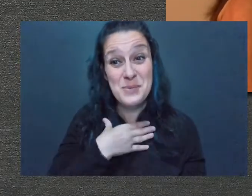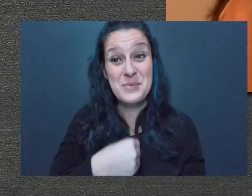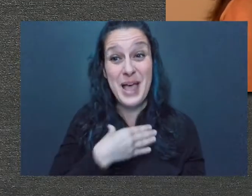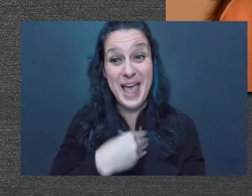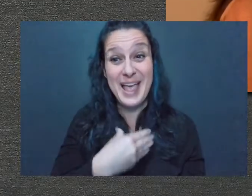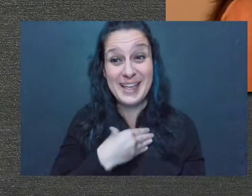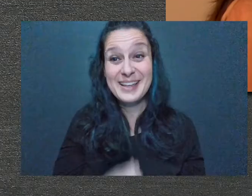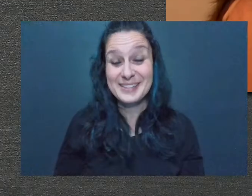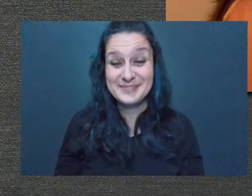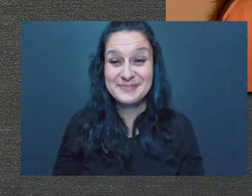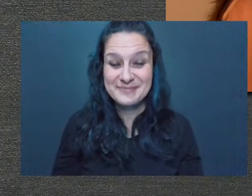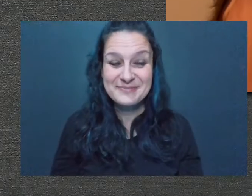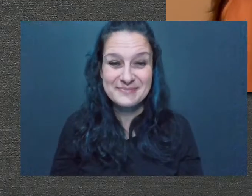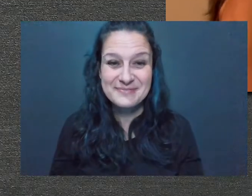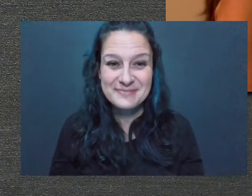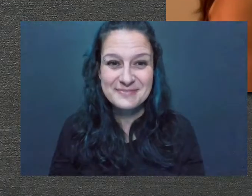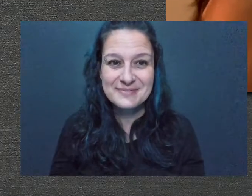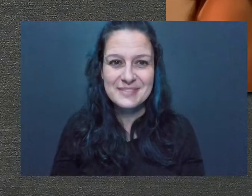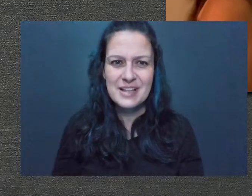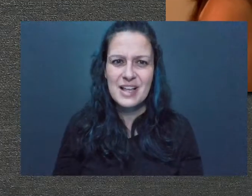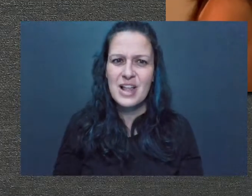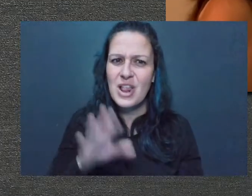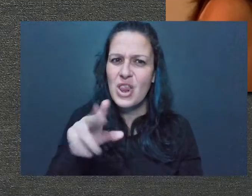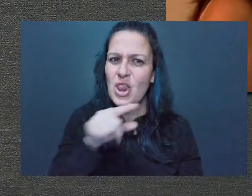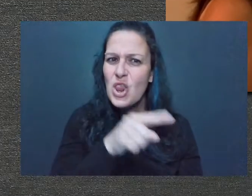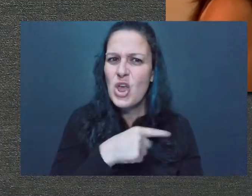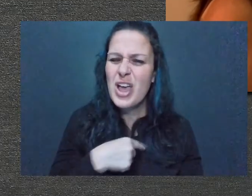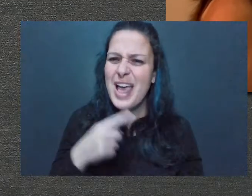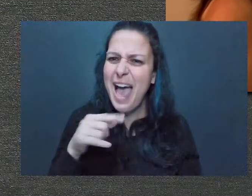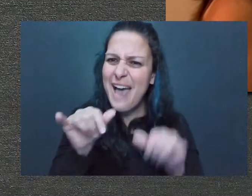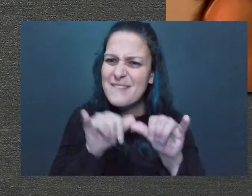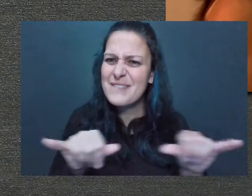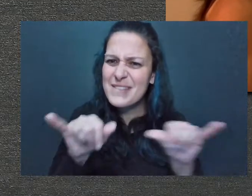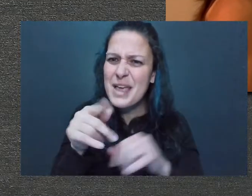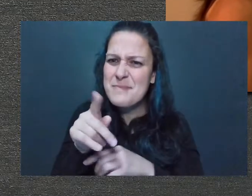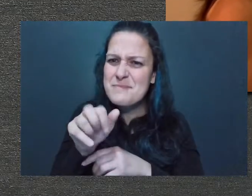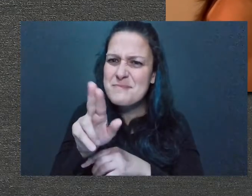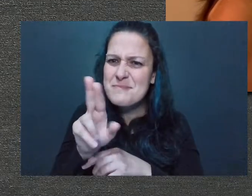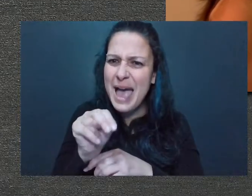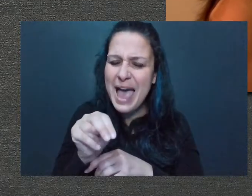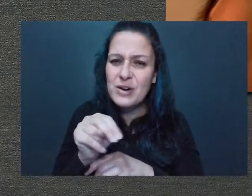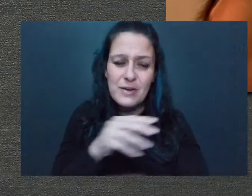[Communication Device] White. White. Check out the pattern on his feathers.